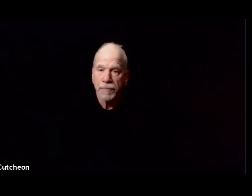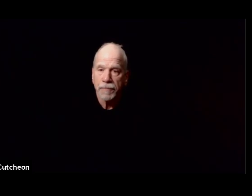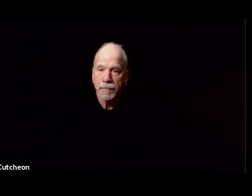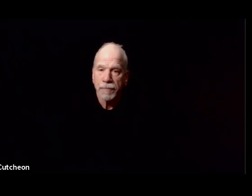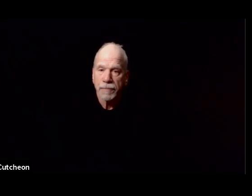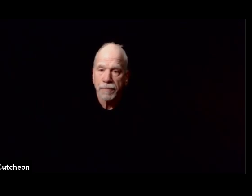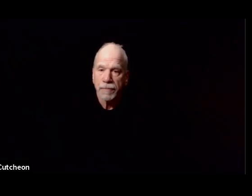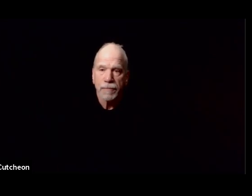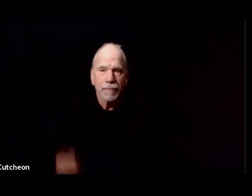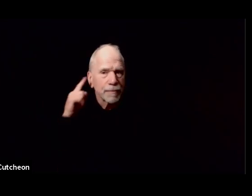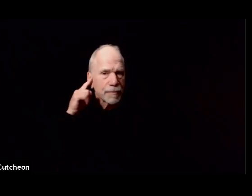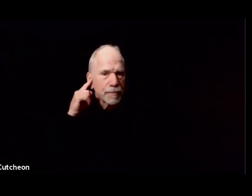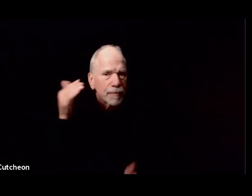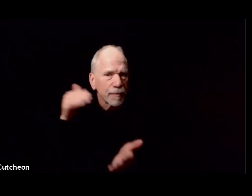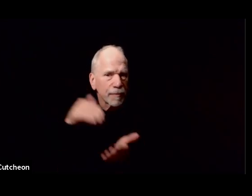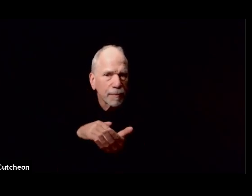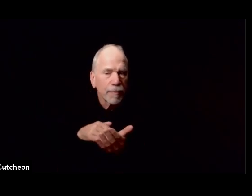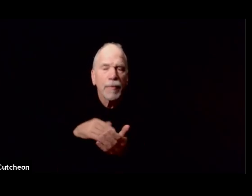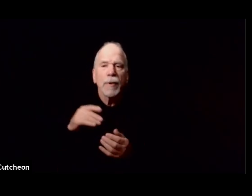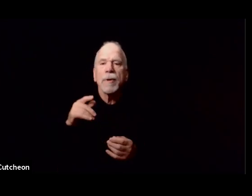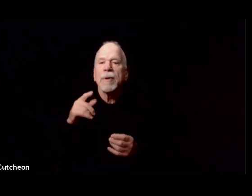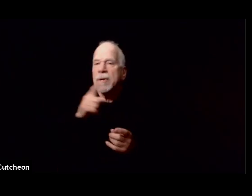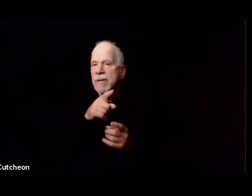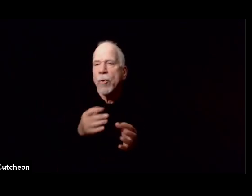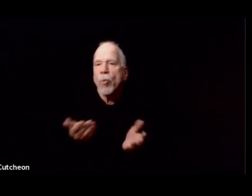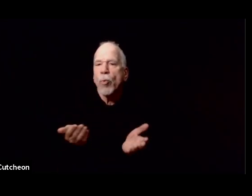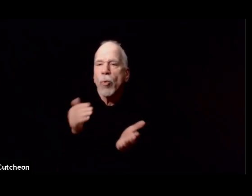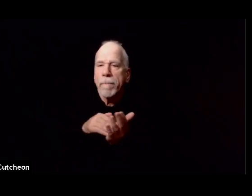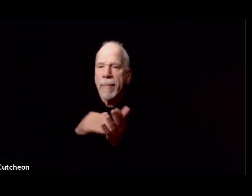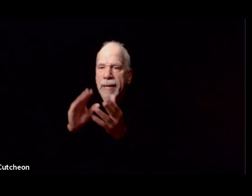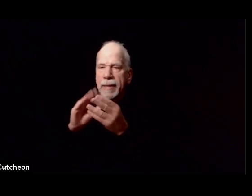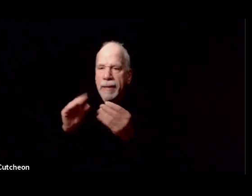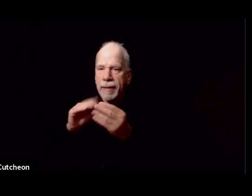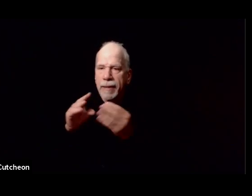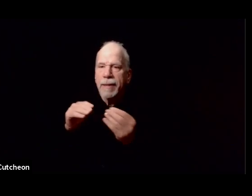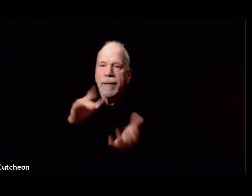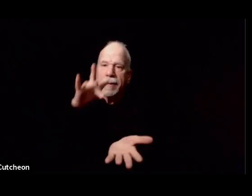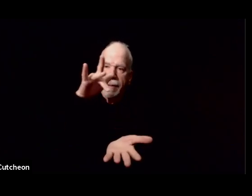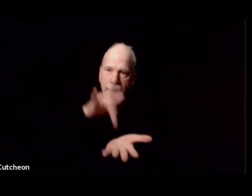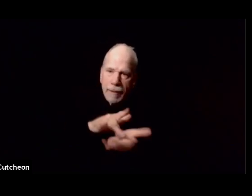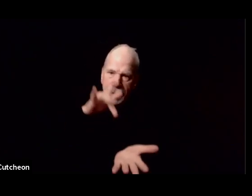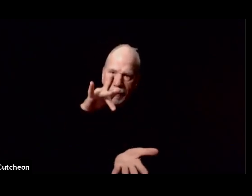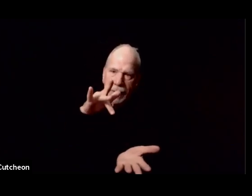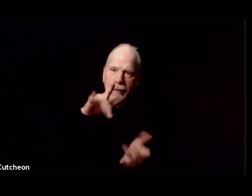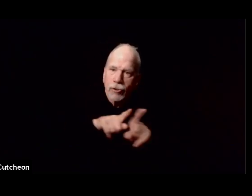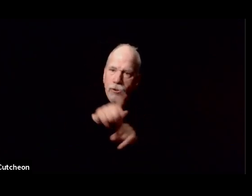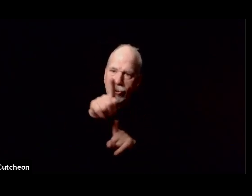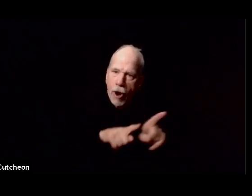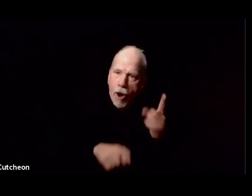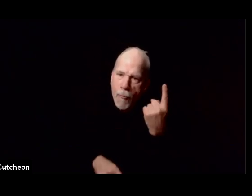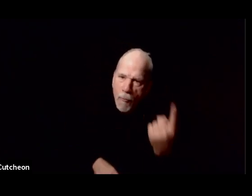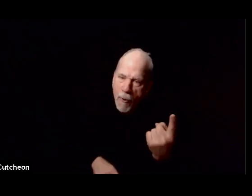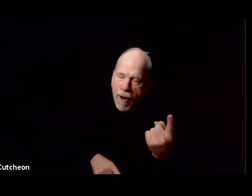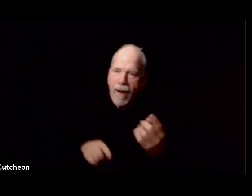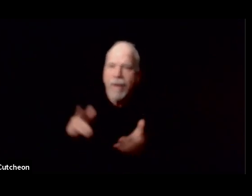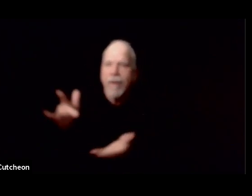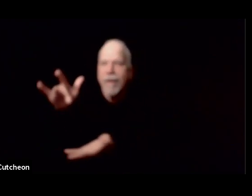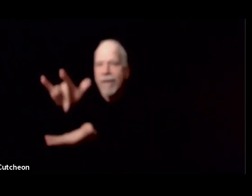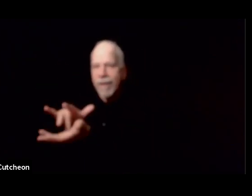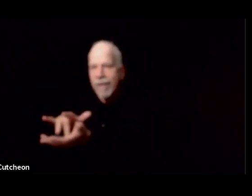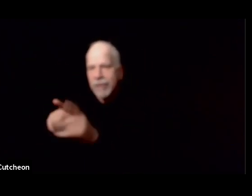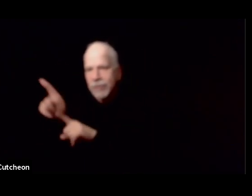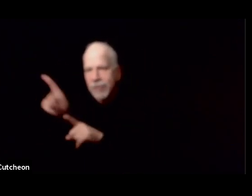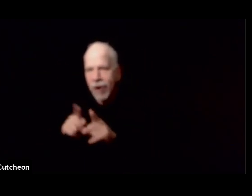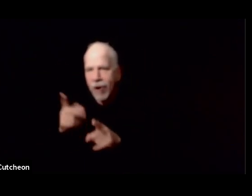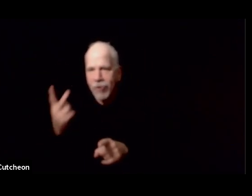star then the number one on your telephone keypad so pause for just a moment to compile